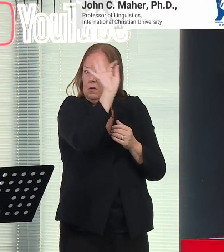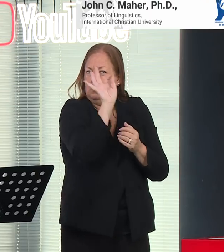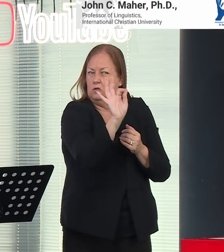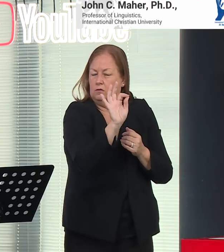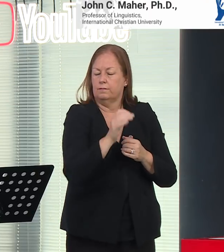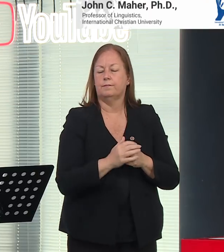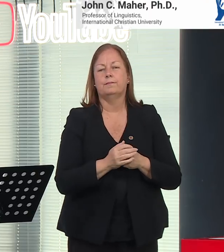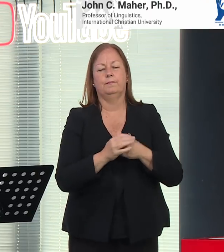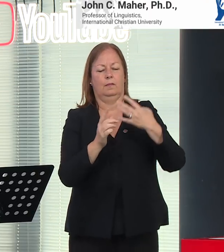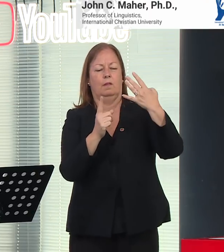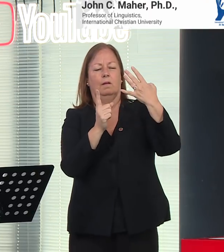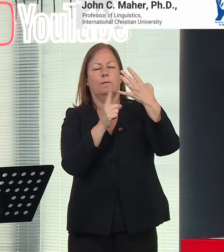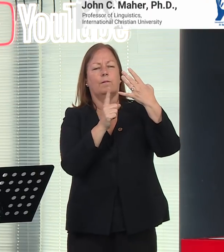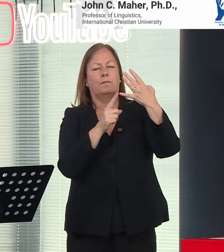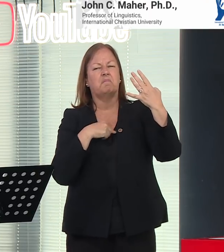Does your language have a history?